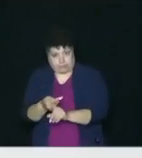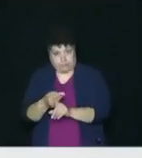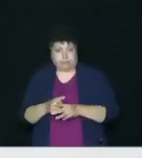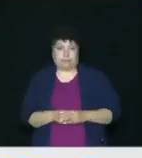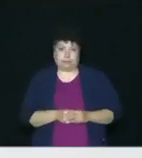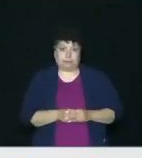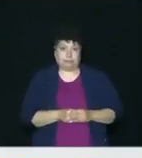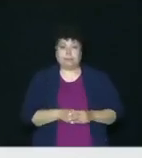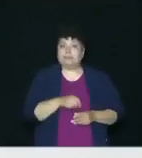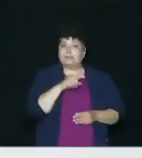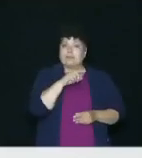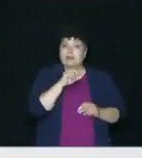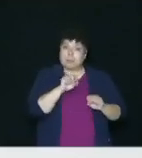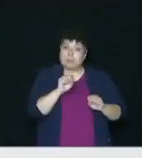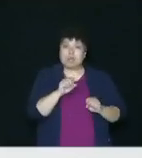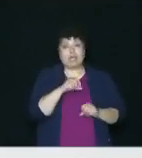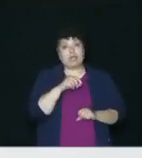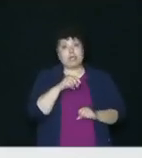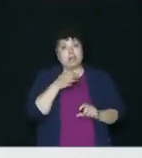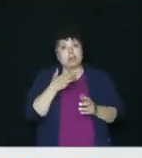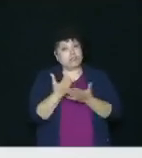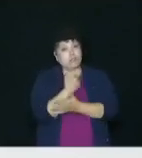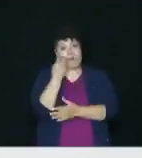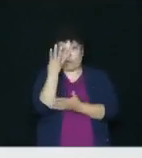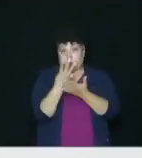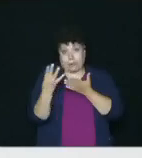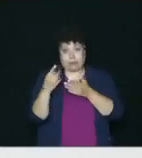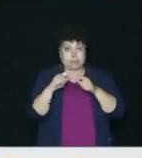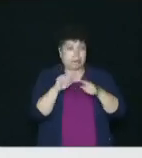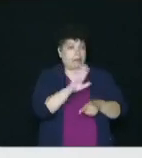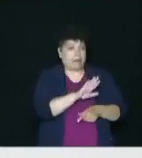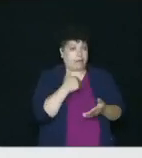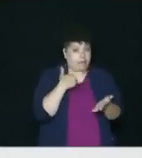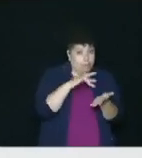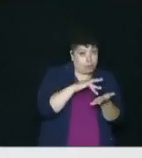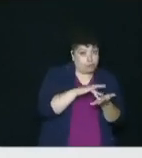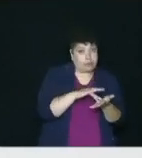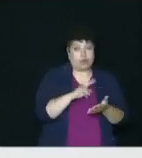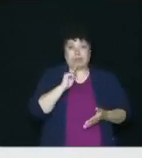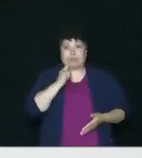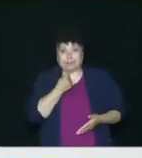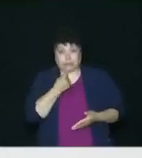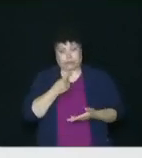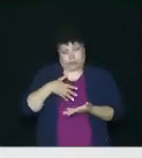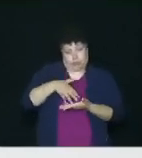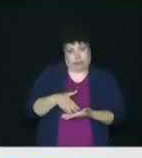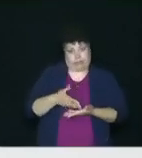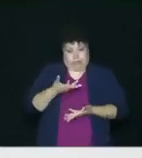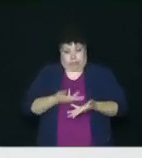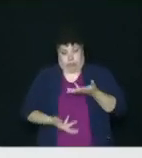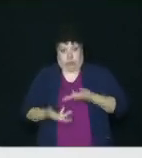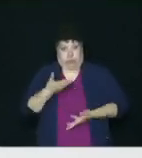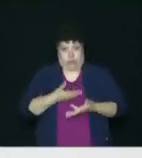COVID-19 TEST BEFORE BEGINNING OR CONTINUING THE PRIMARY SERIES.